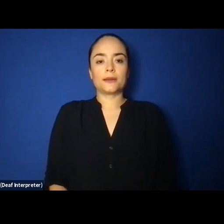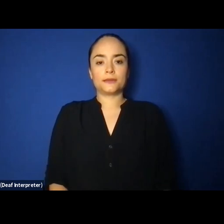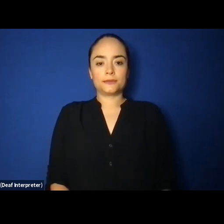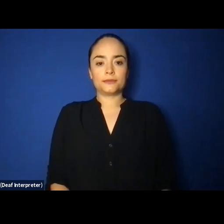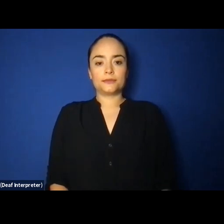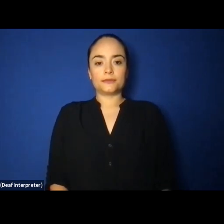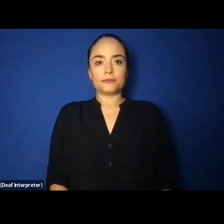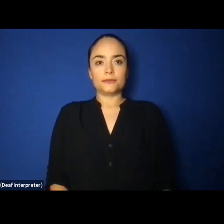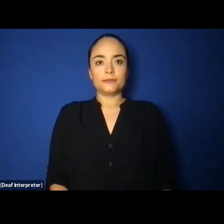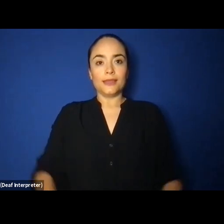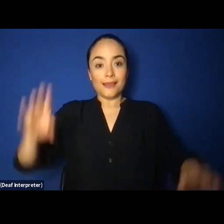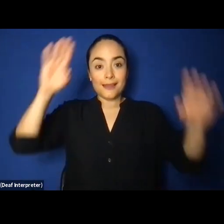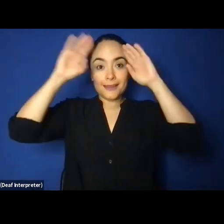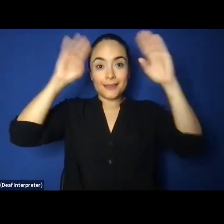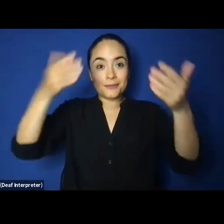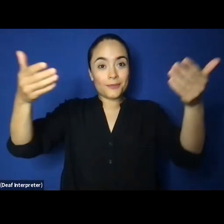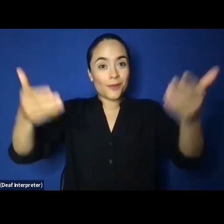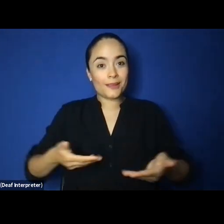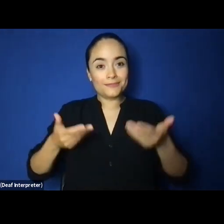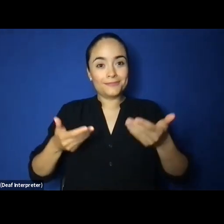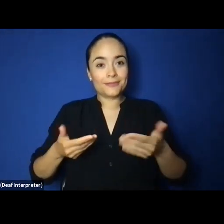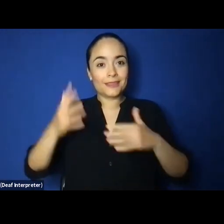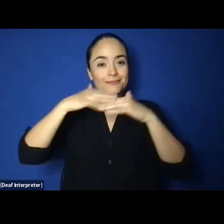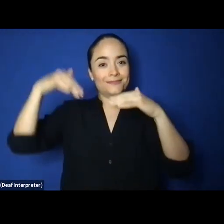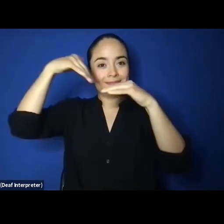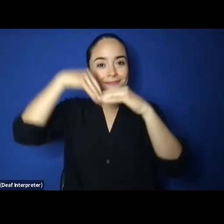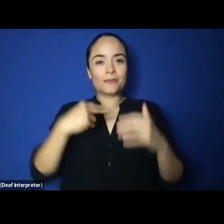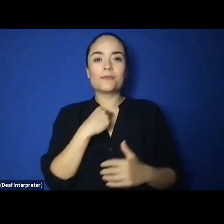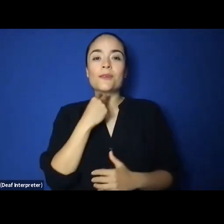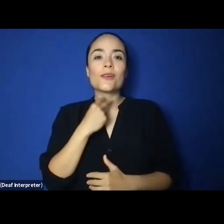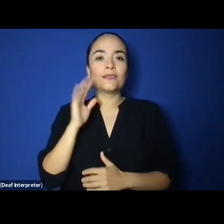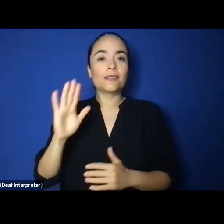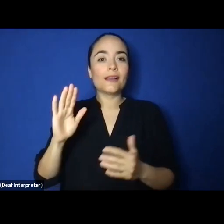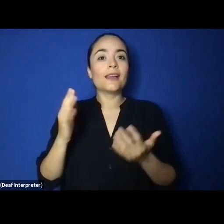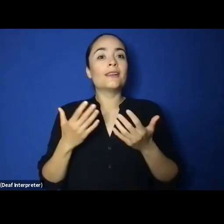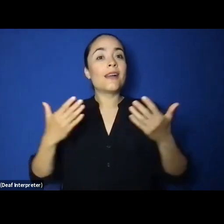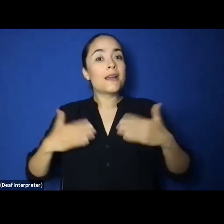Welcome to Indigenous Voices. Happy National Aboriginal Day or Indigenous Day.